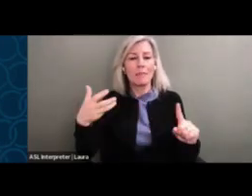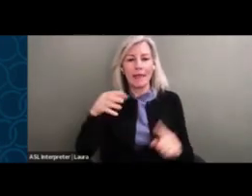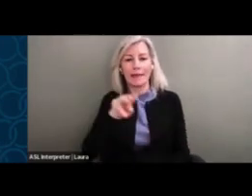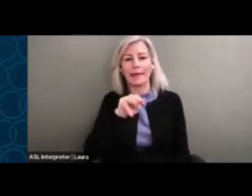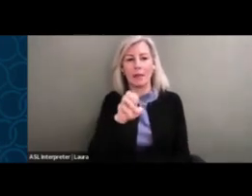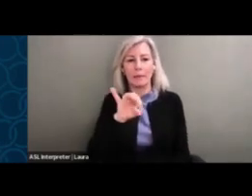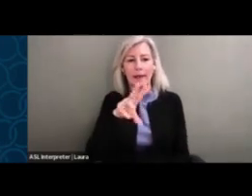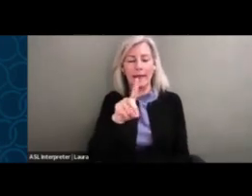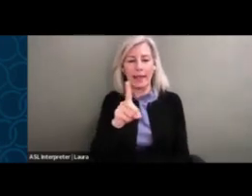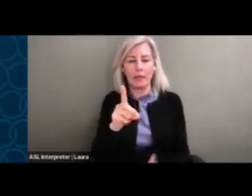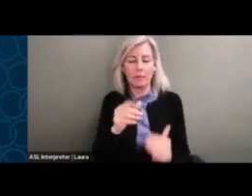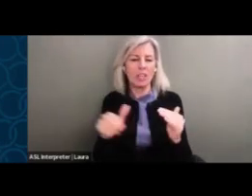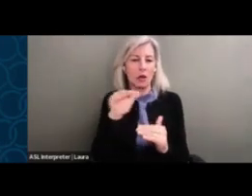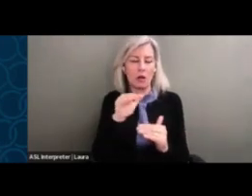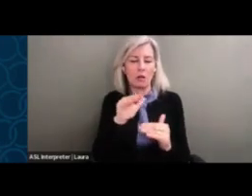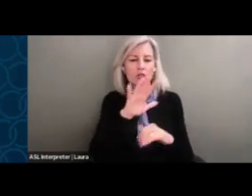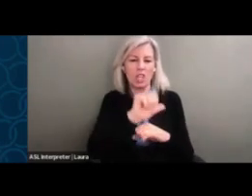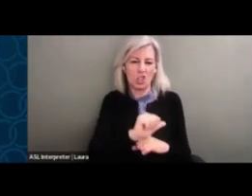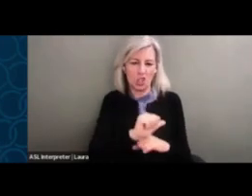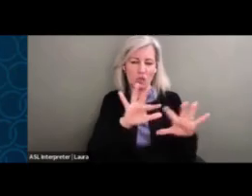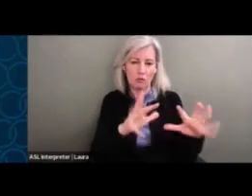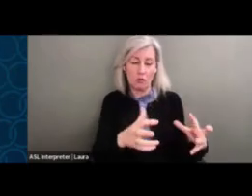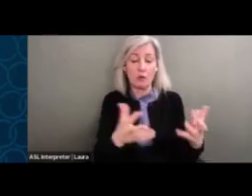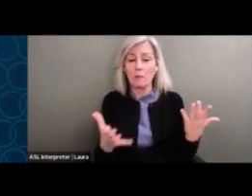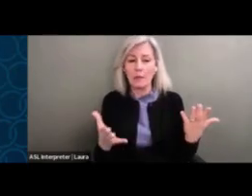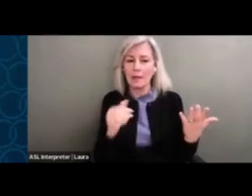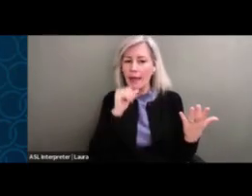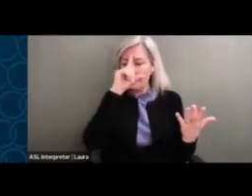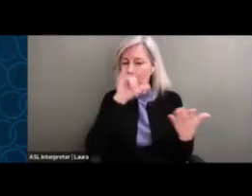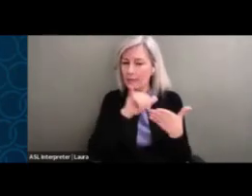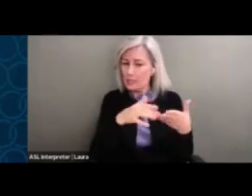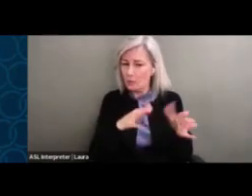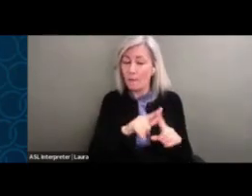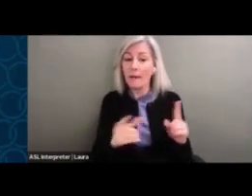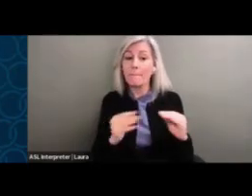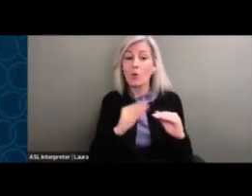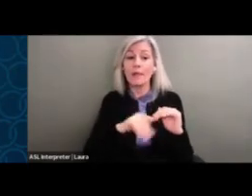that have chosen to take advantage of what was created in the Affordable Care Act